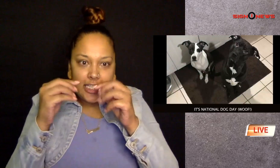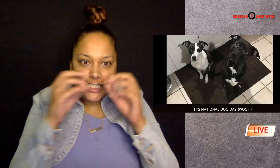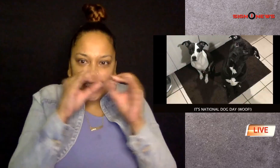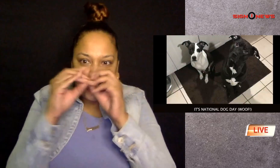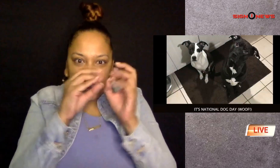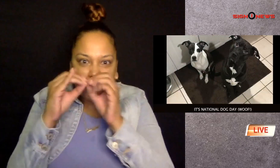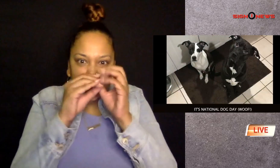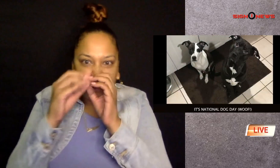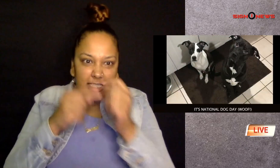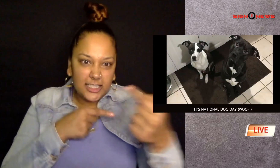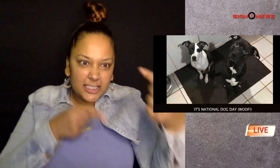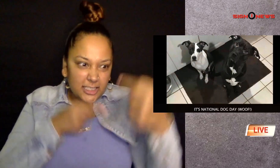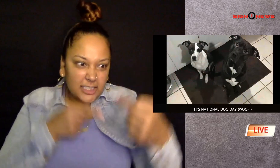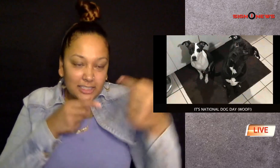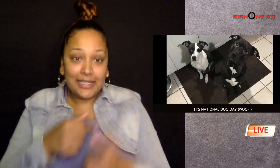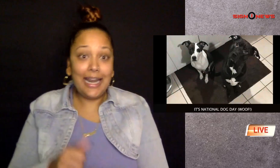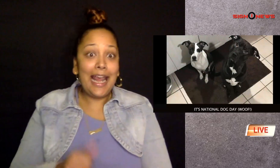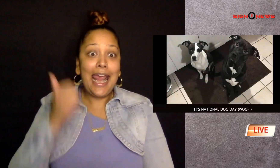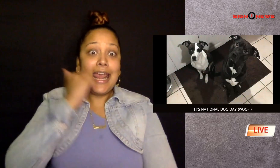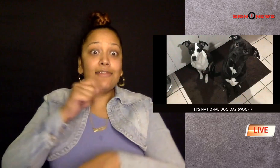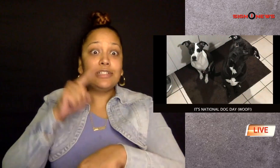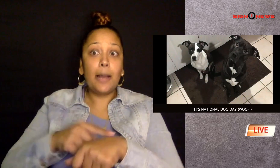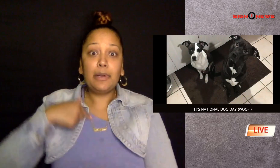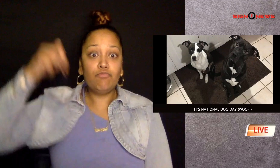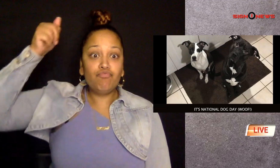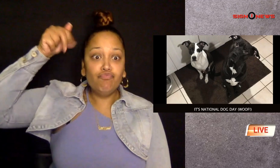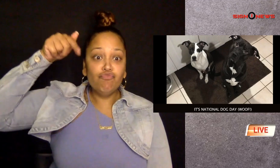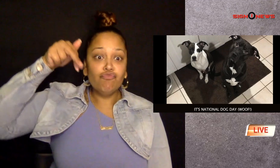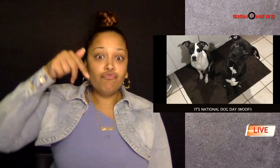Tyson is always fighting for my attention every time I come downstairs